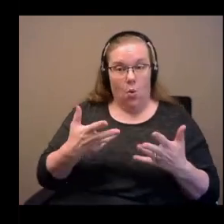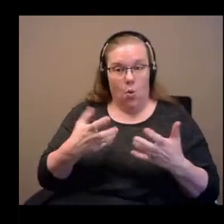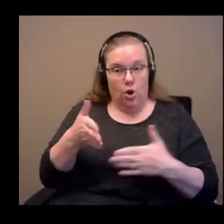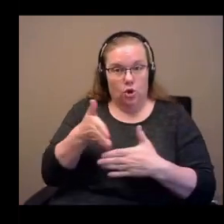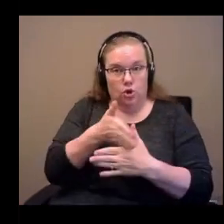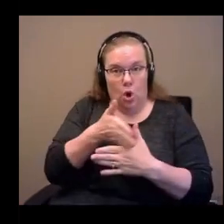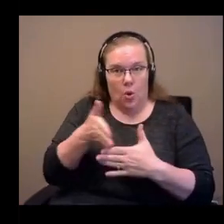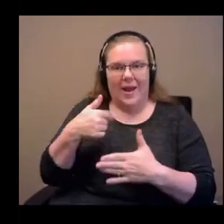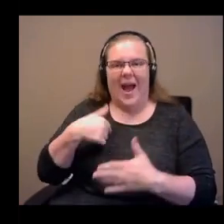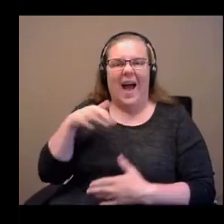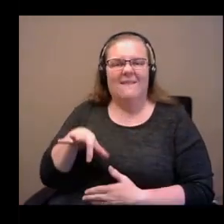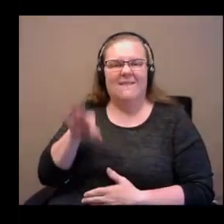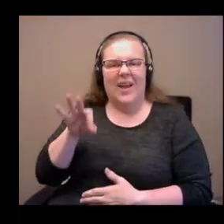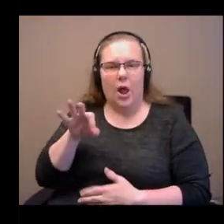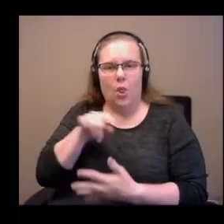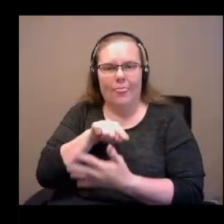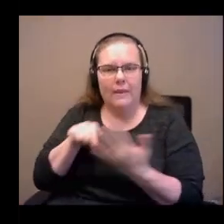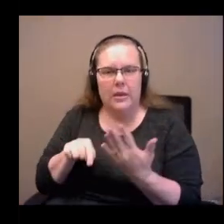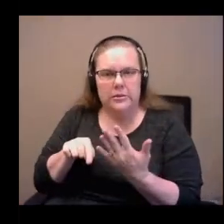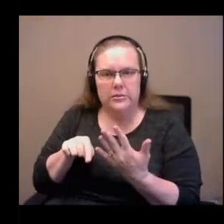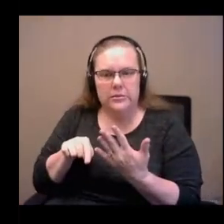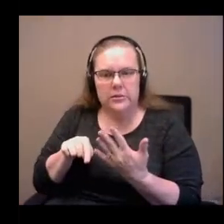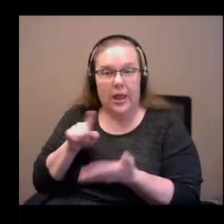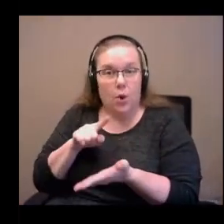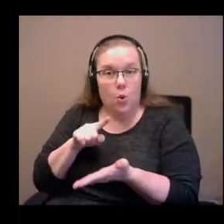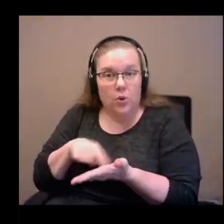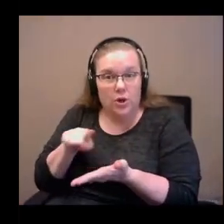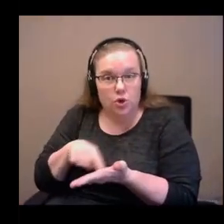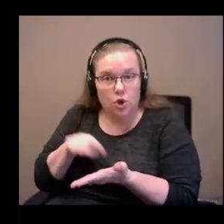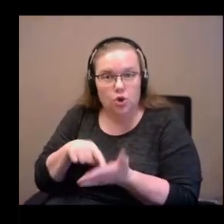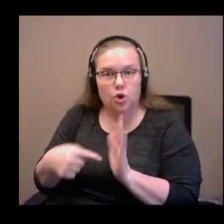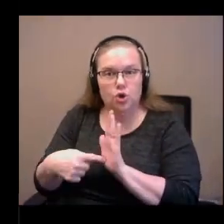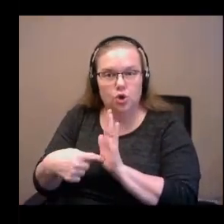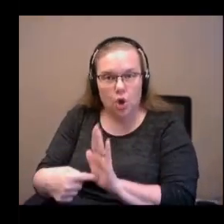found X”? This is a choice. You’re going to pick one of the two things. I found X? Results show